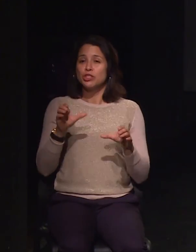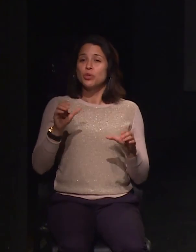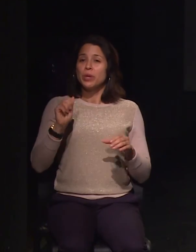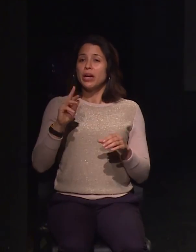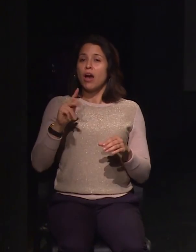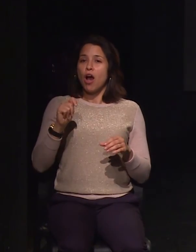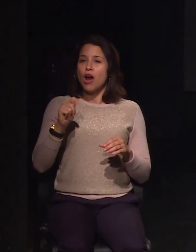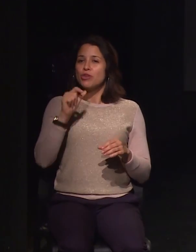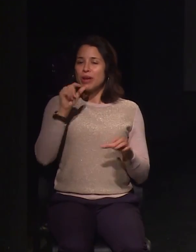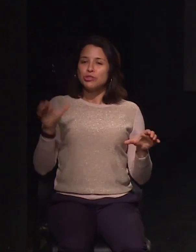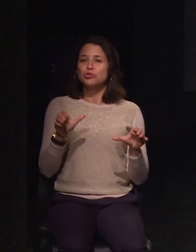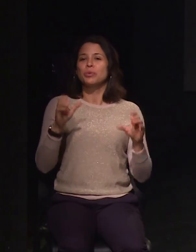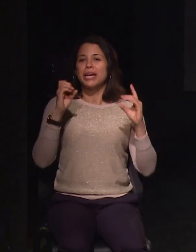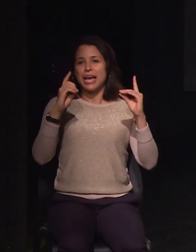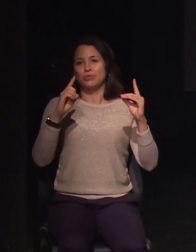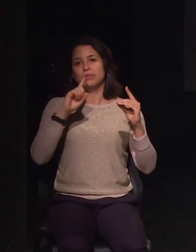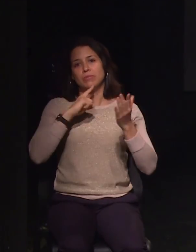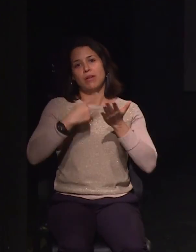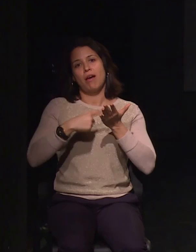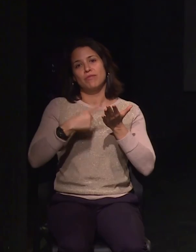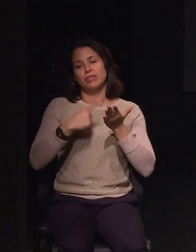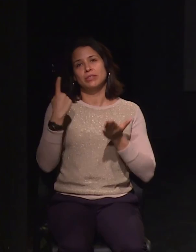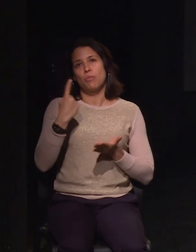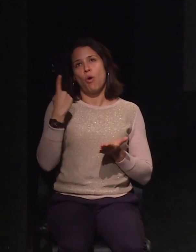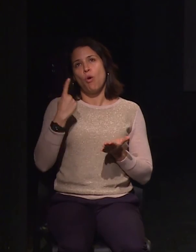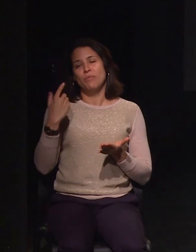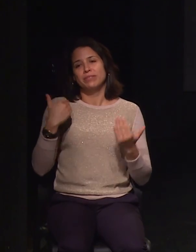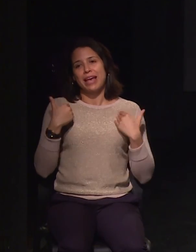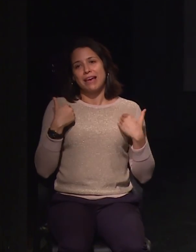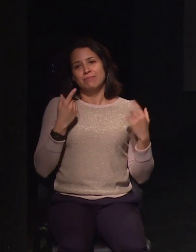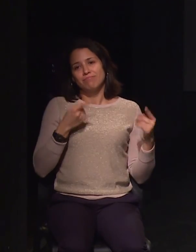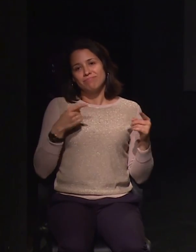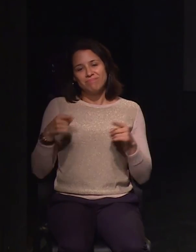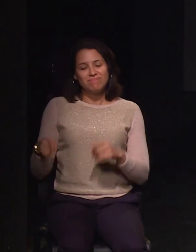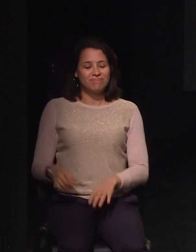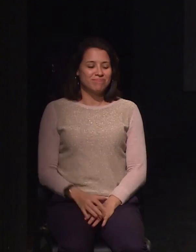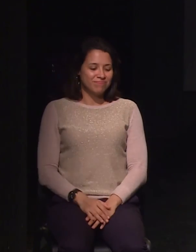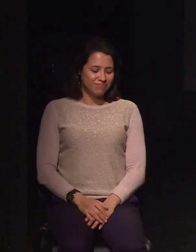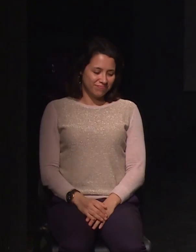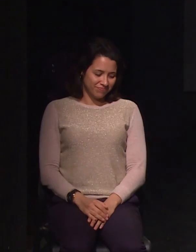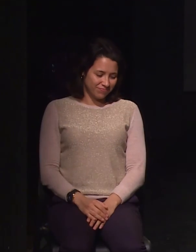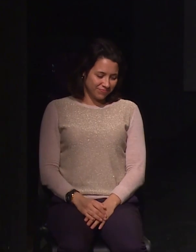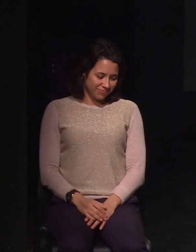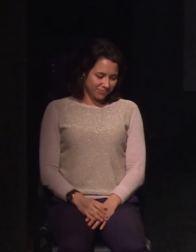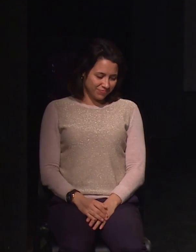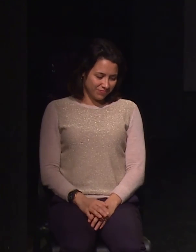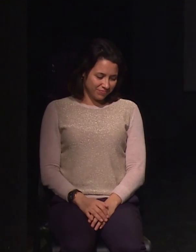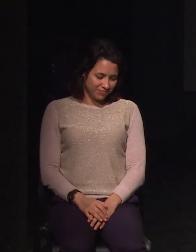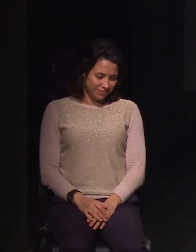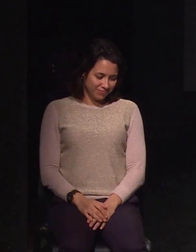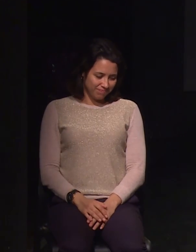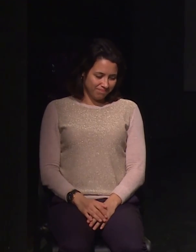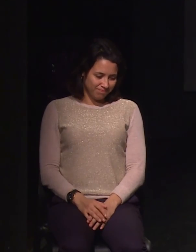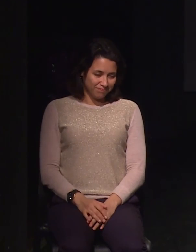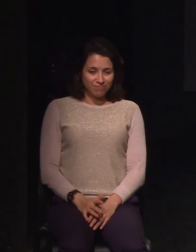is the conversation I’m constantly having in every way, and that’s a constant, that does not change.